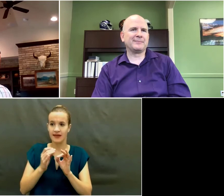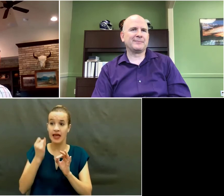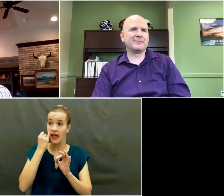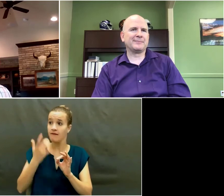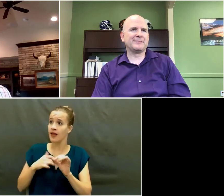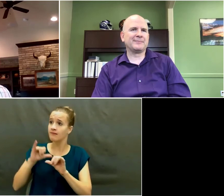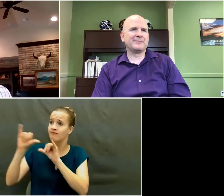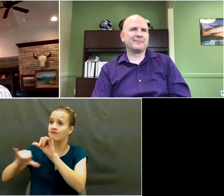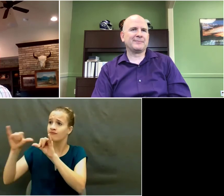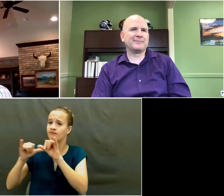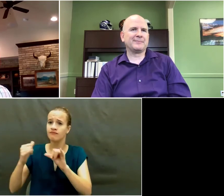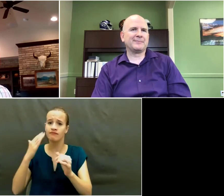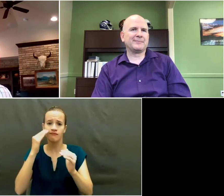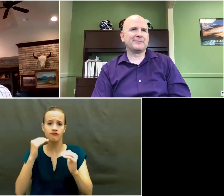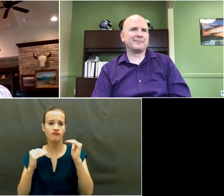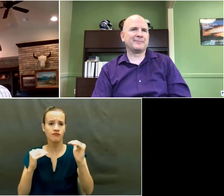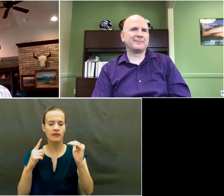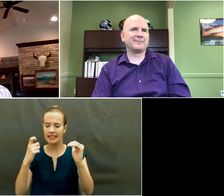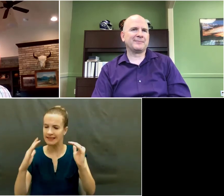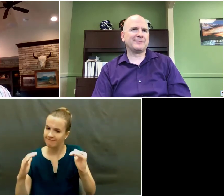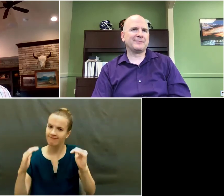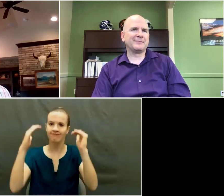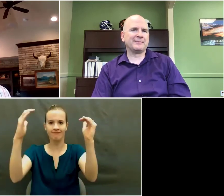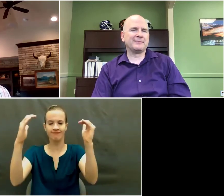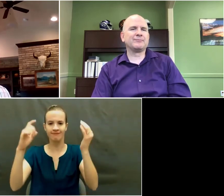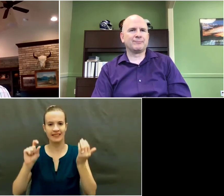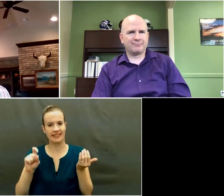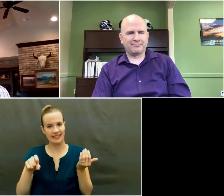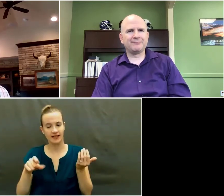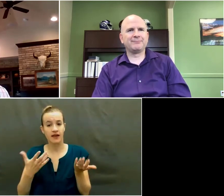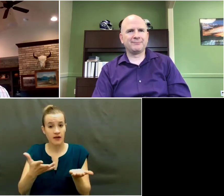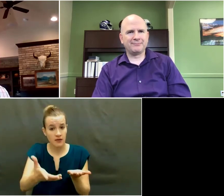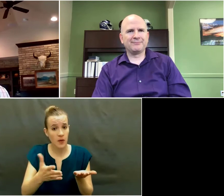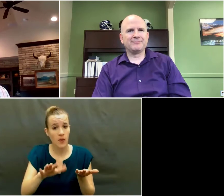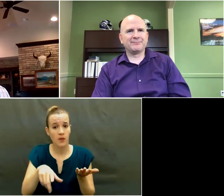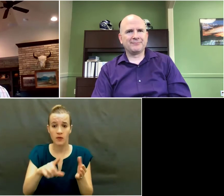Gooding in a DC, were, were set really high, I mean, you you had access to a lot of resources.